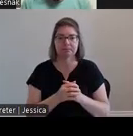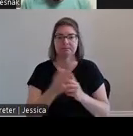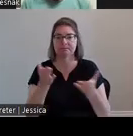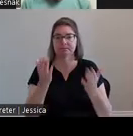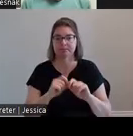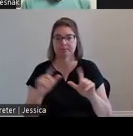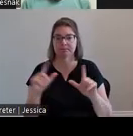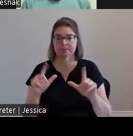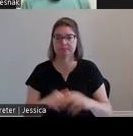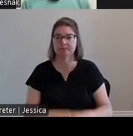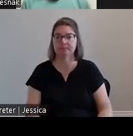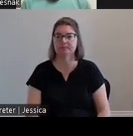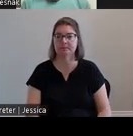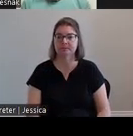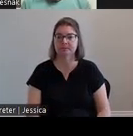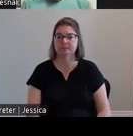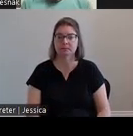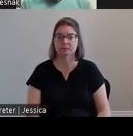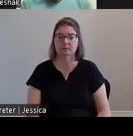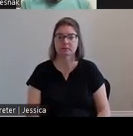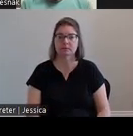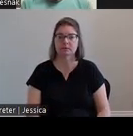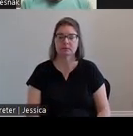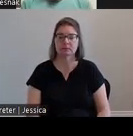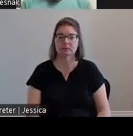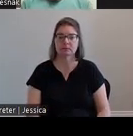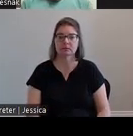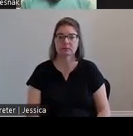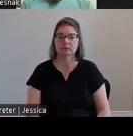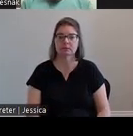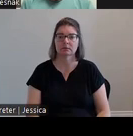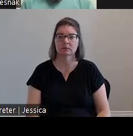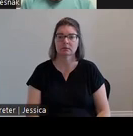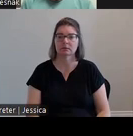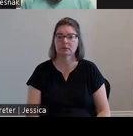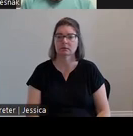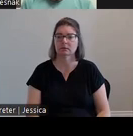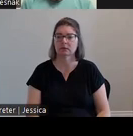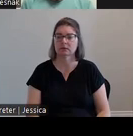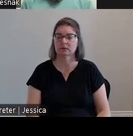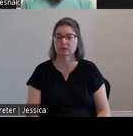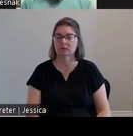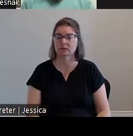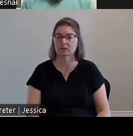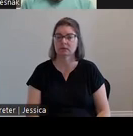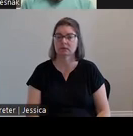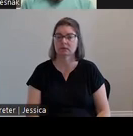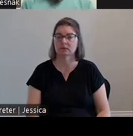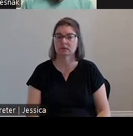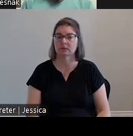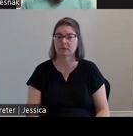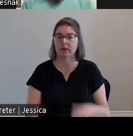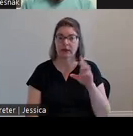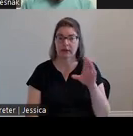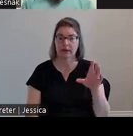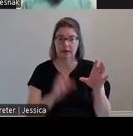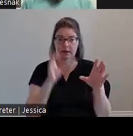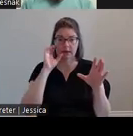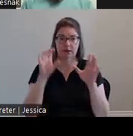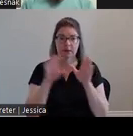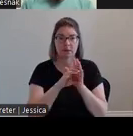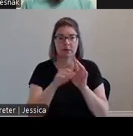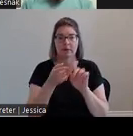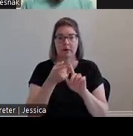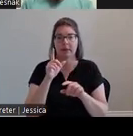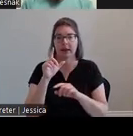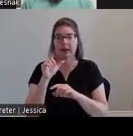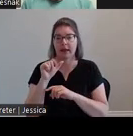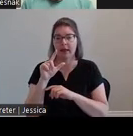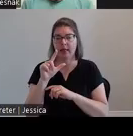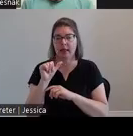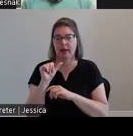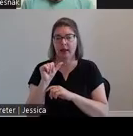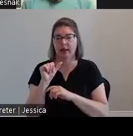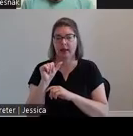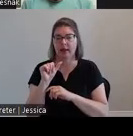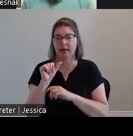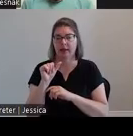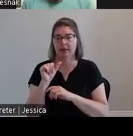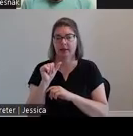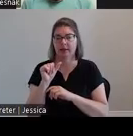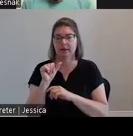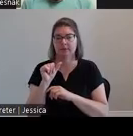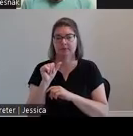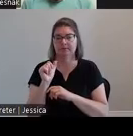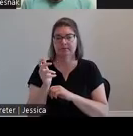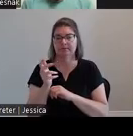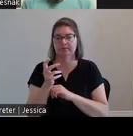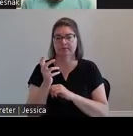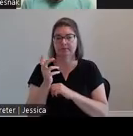Uh, so, uh, looking at, uh, this picture, it's from the ALA, uh, reference bulletin,